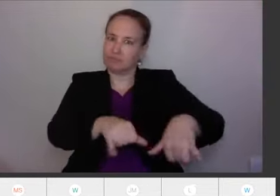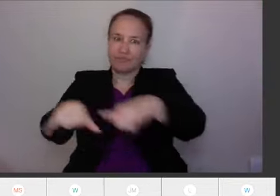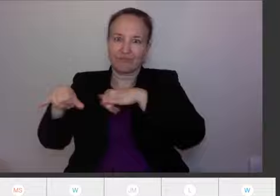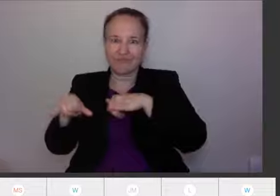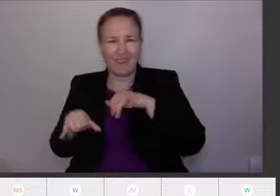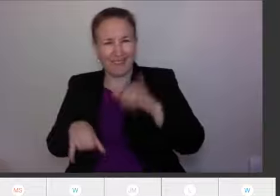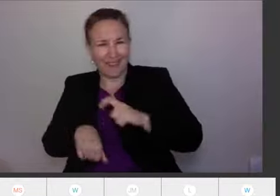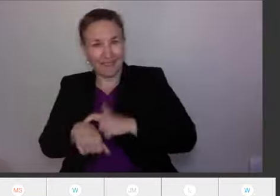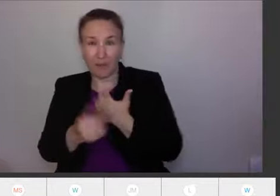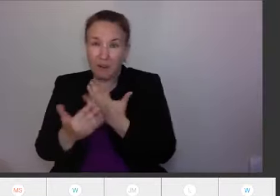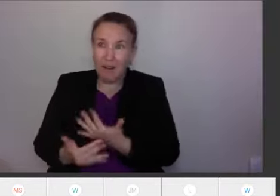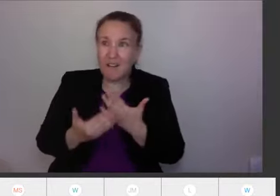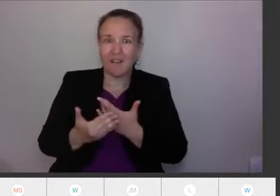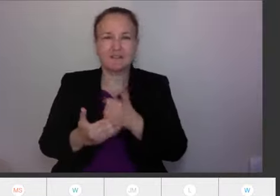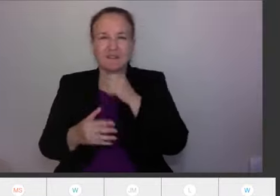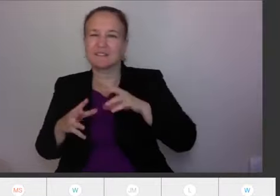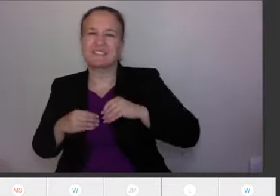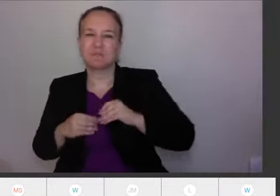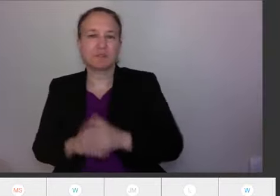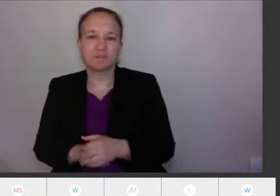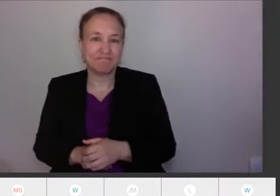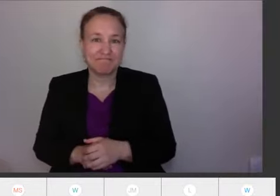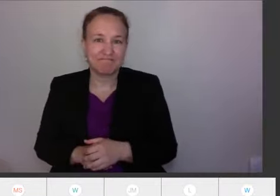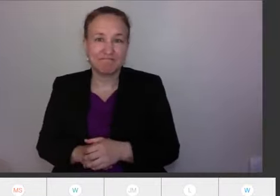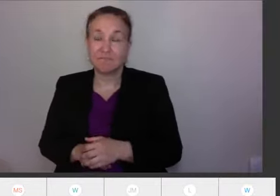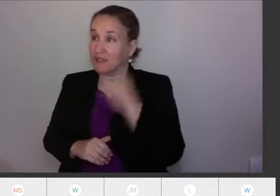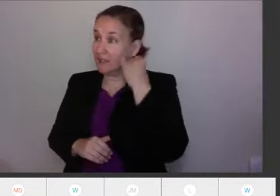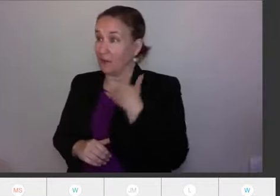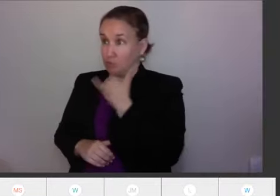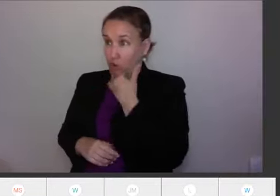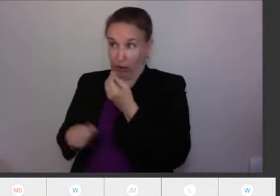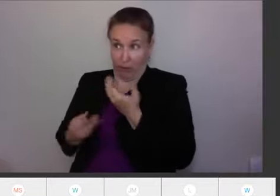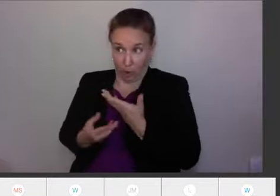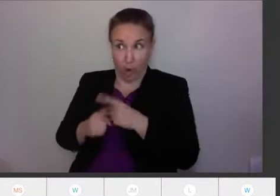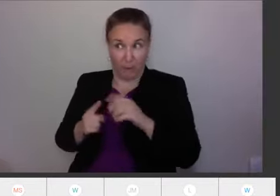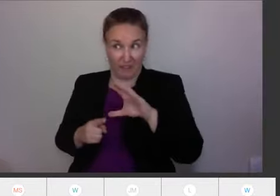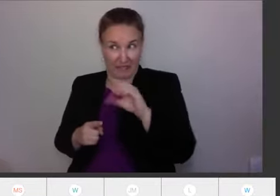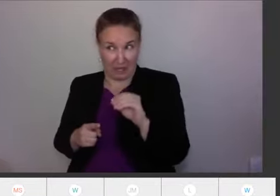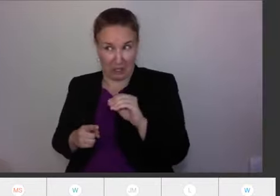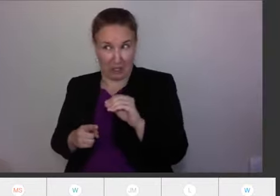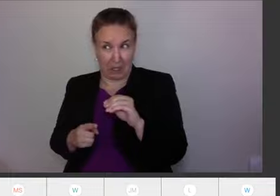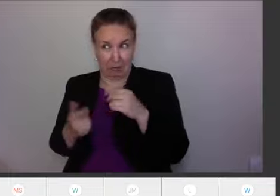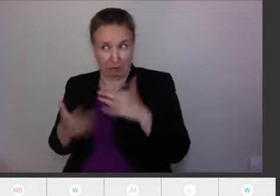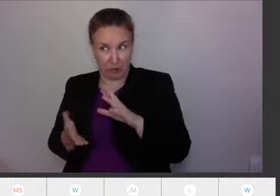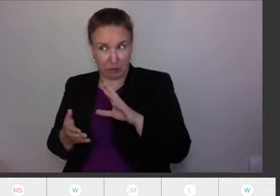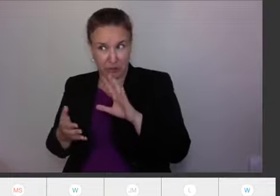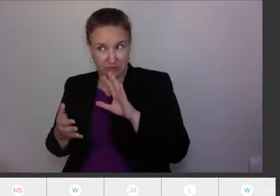of time [Reporter] and correct me if i'm wrong but the county is or was contracted with quest does the the